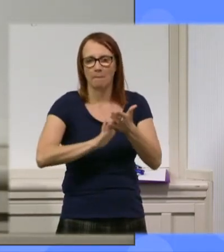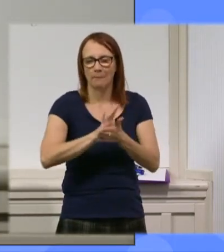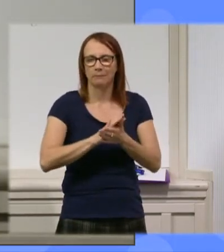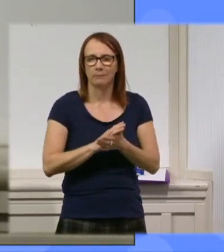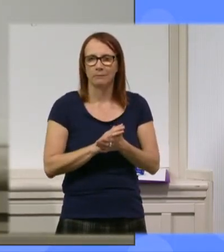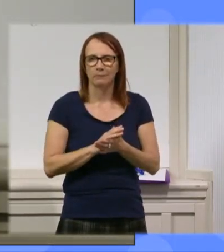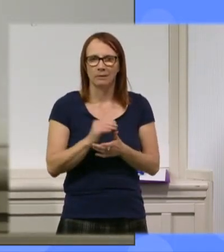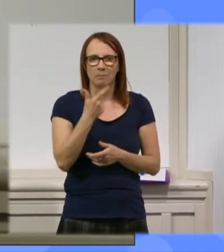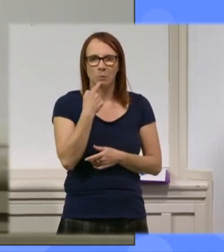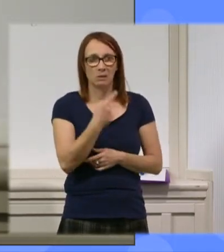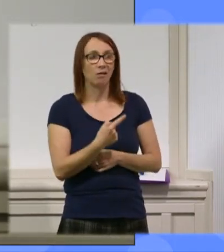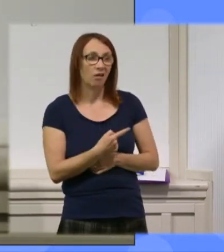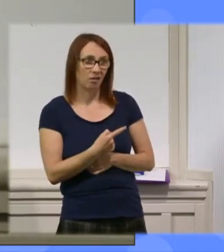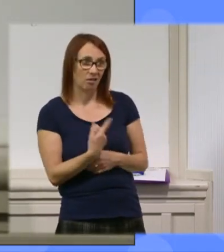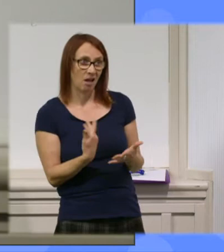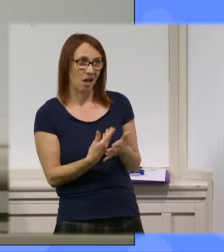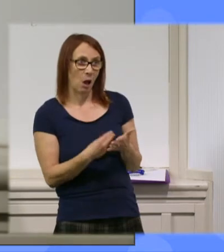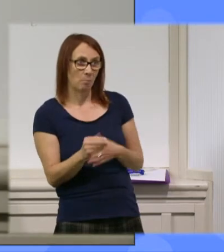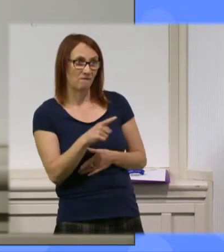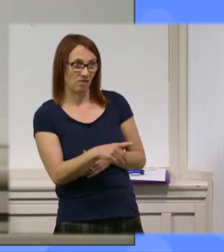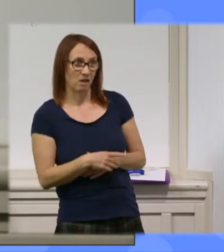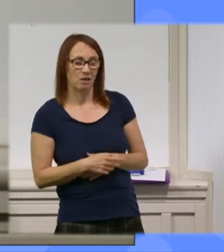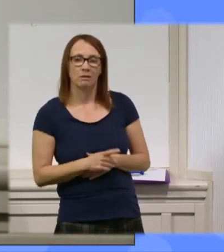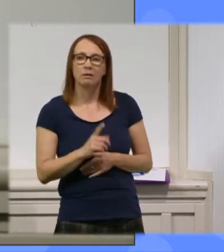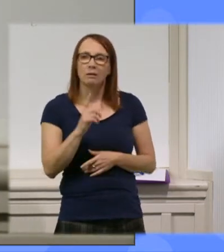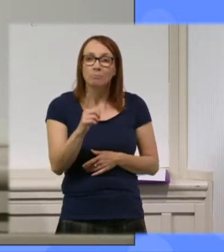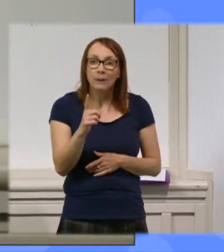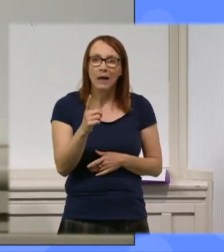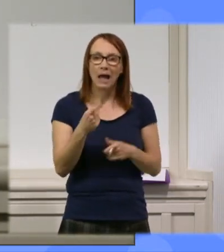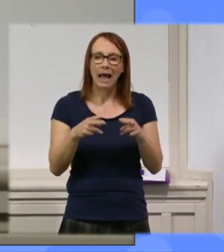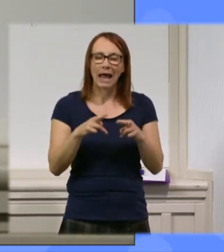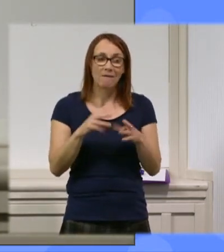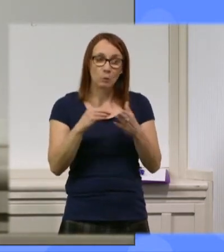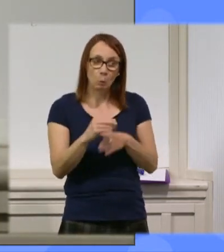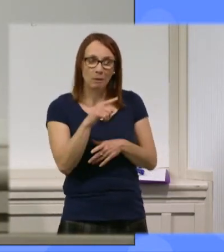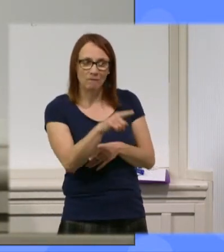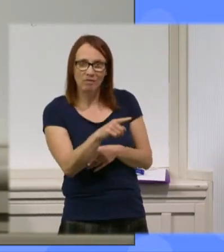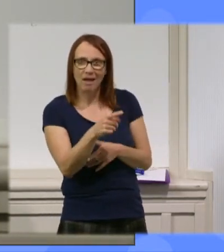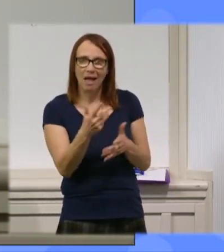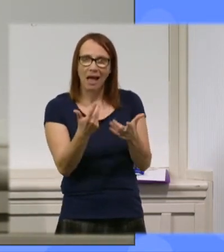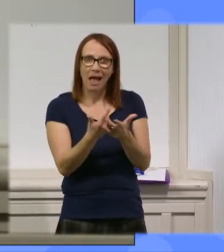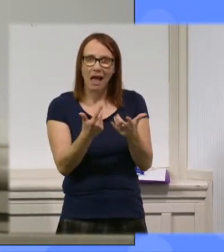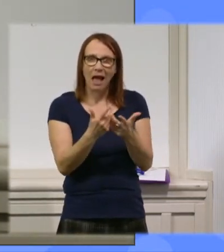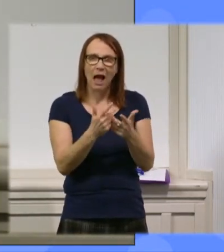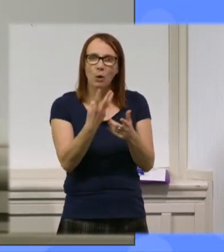well the first point is how are you gonna pay to relocate those thousands and thousands of homes and businesses that will be flooded in 30 years so the